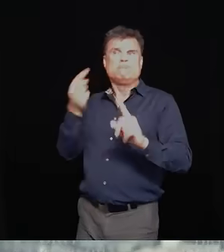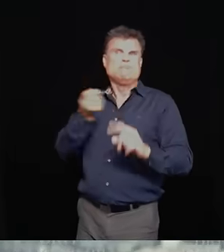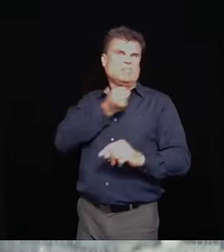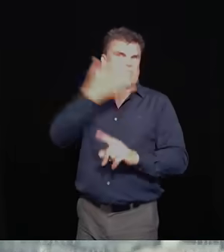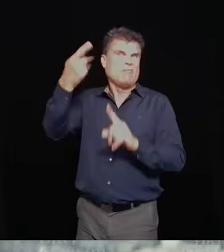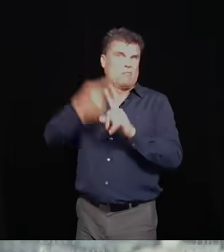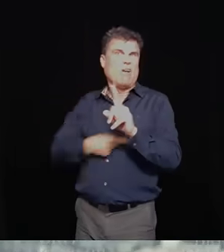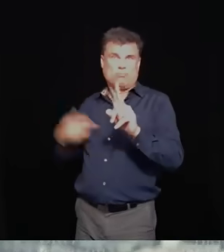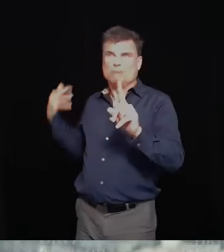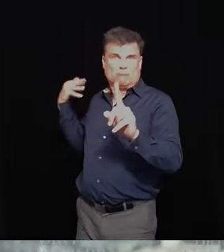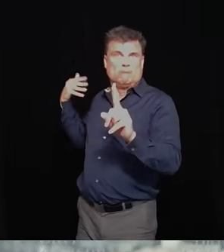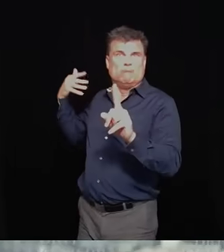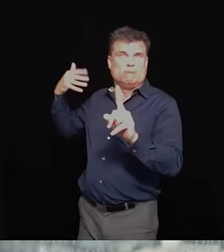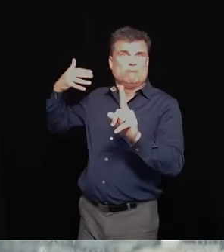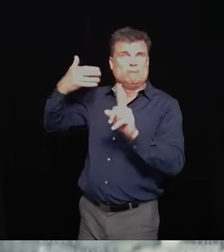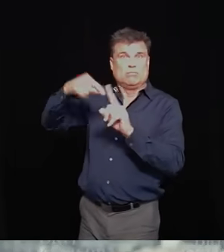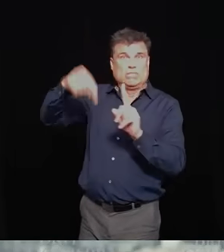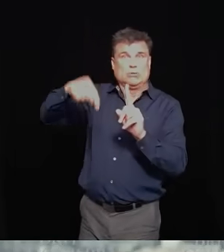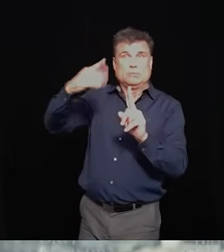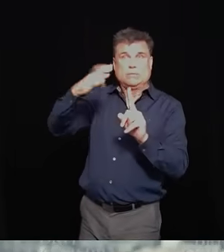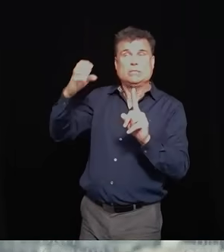On behalf of the premier